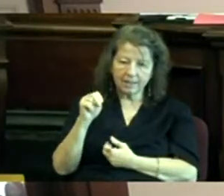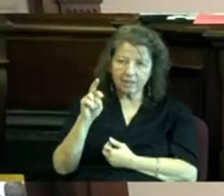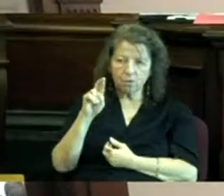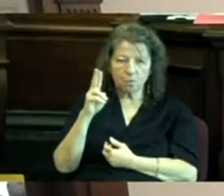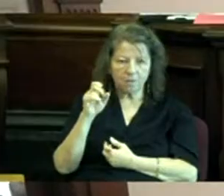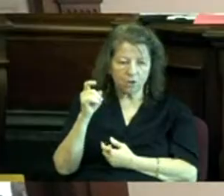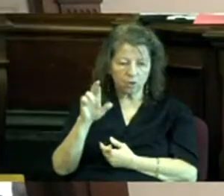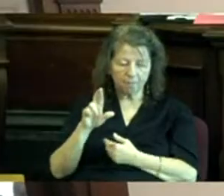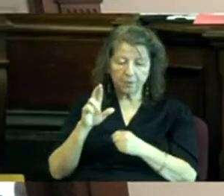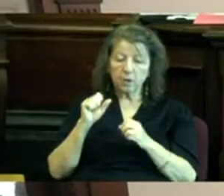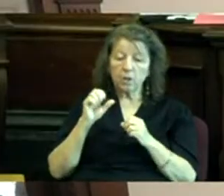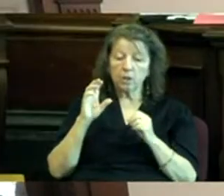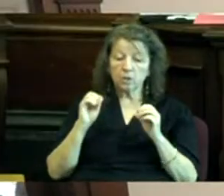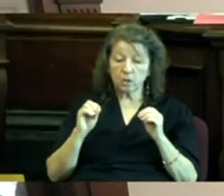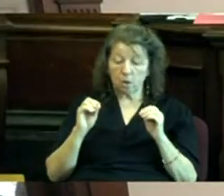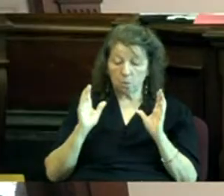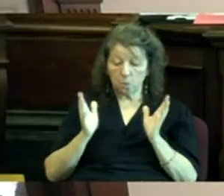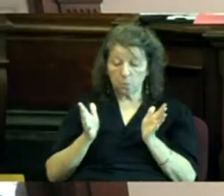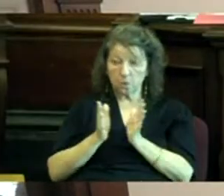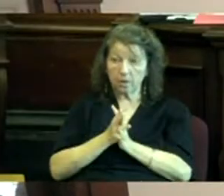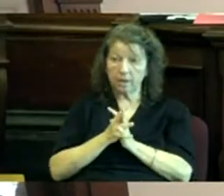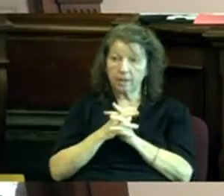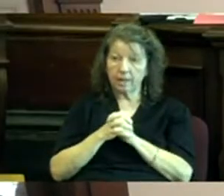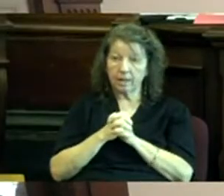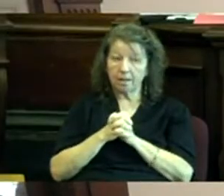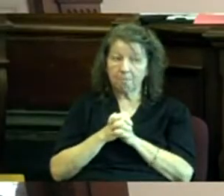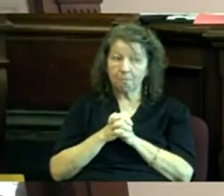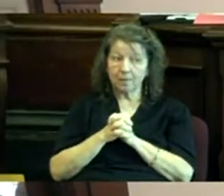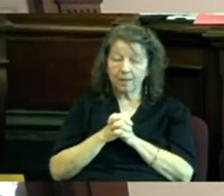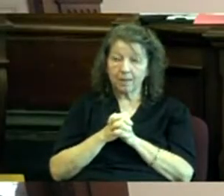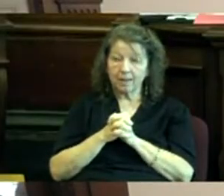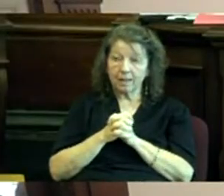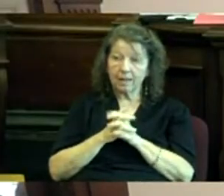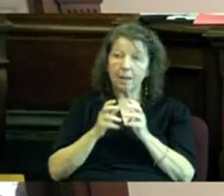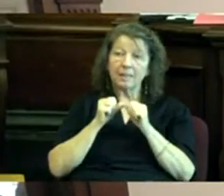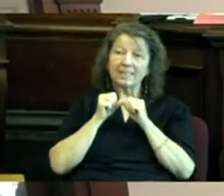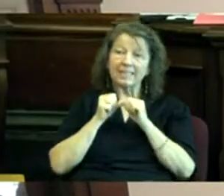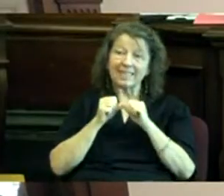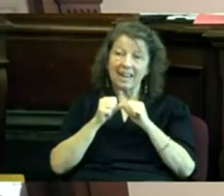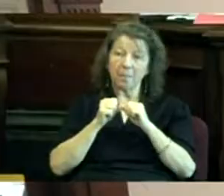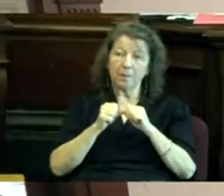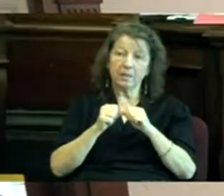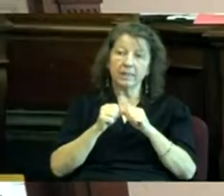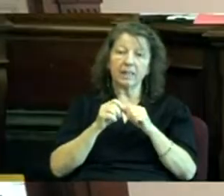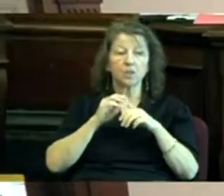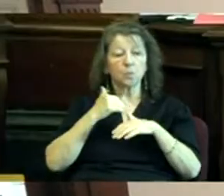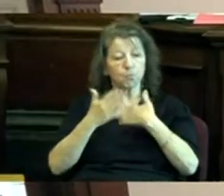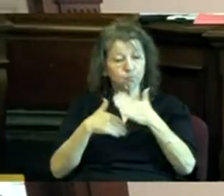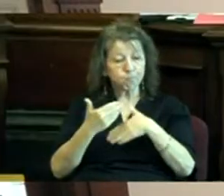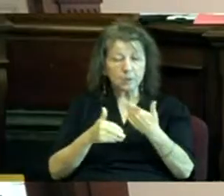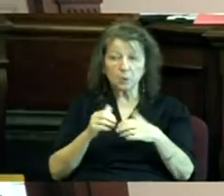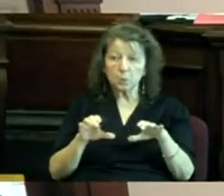Roosevelt Island in the Hudson